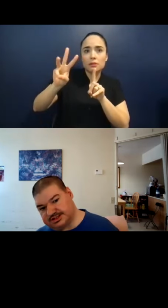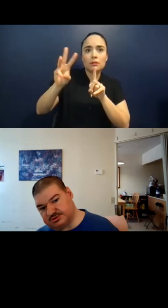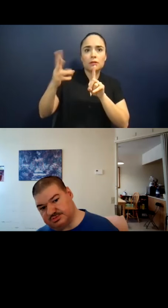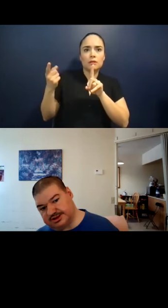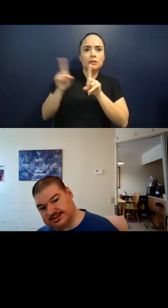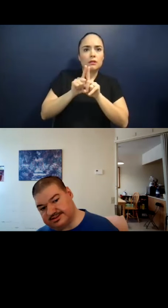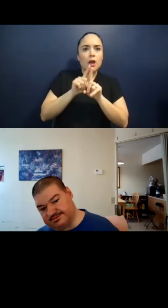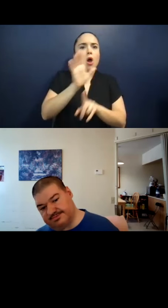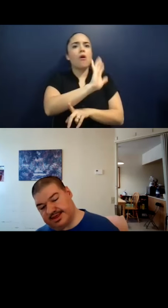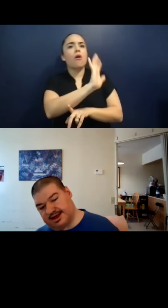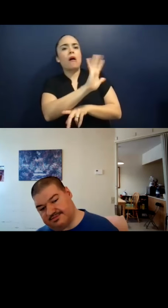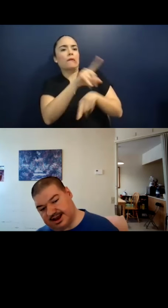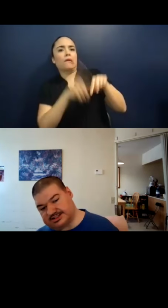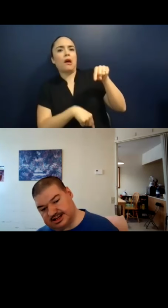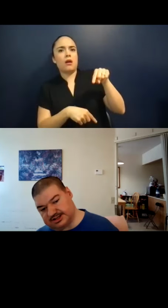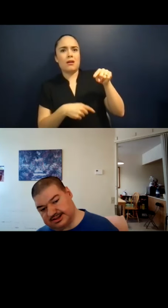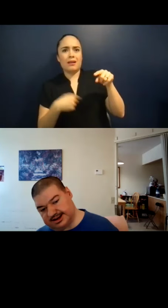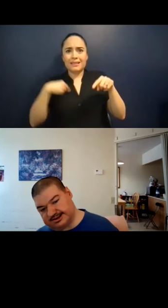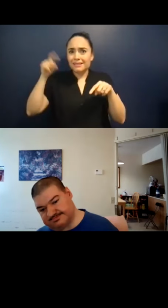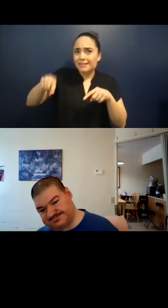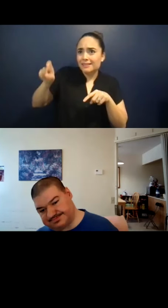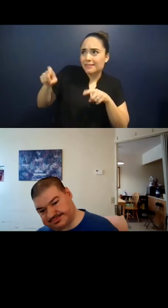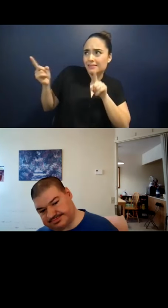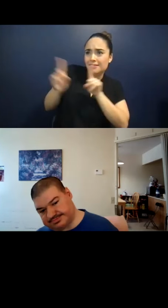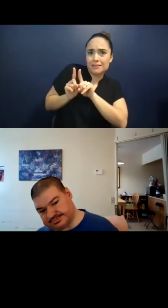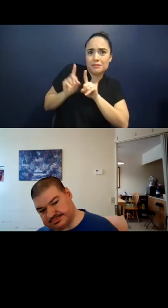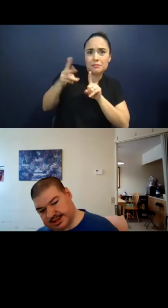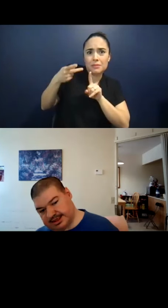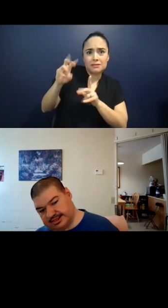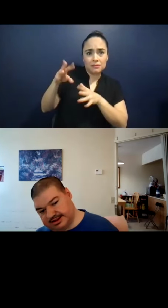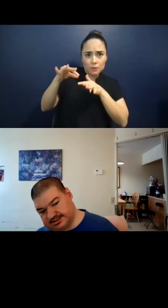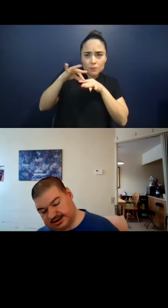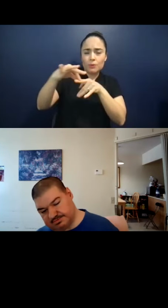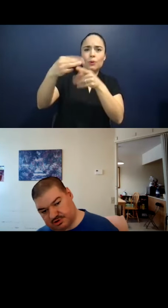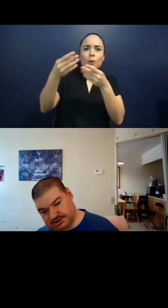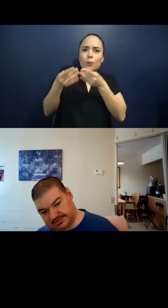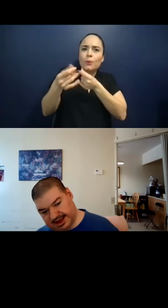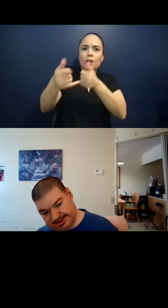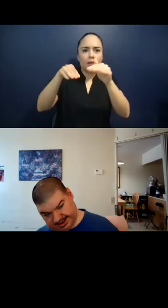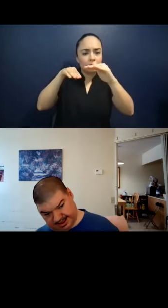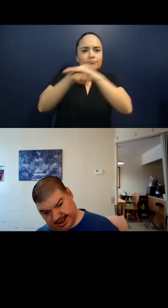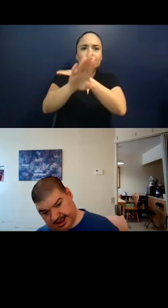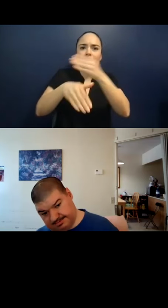with access accommodations such as the need for a support person or PSW to attend